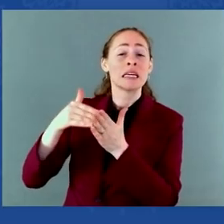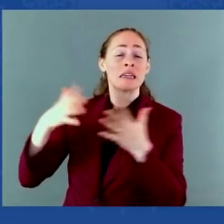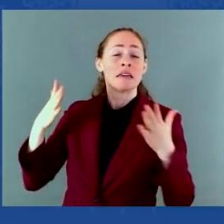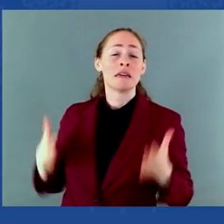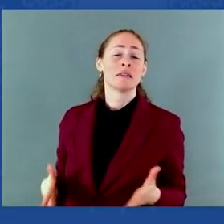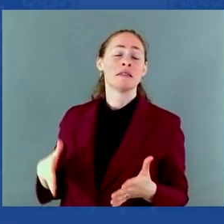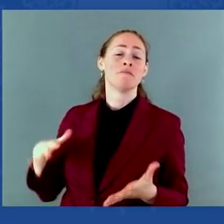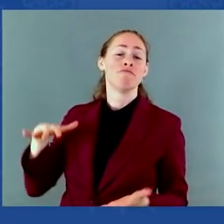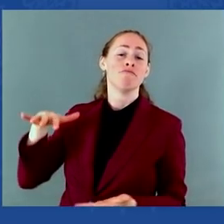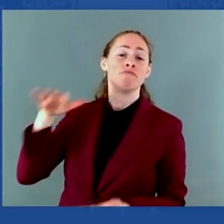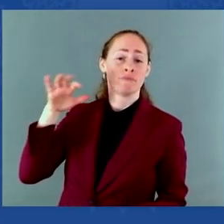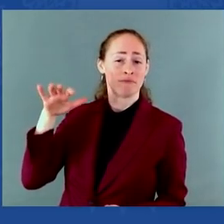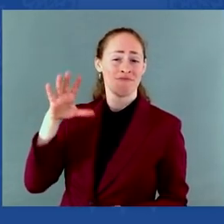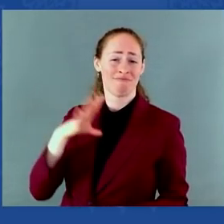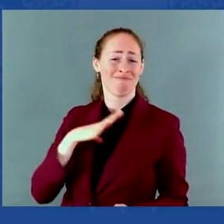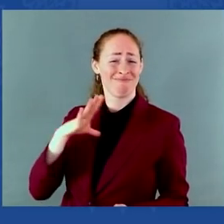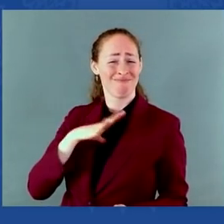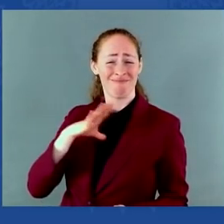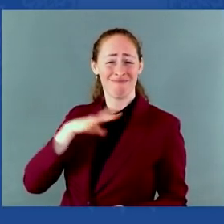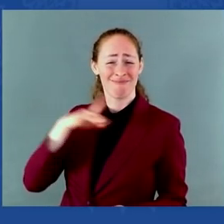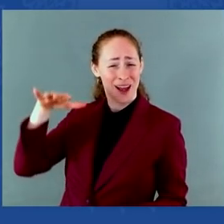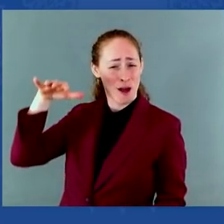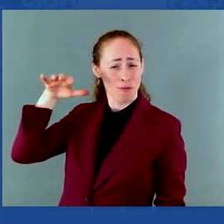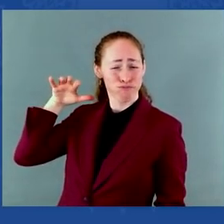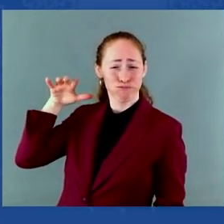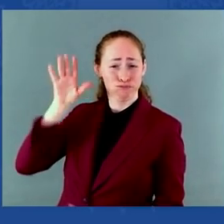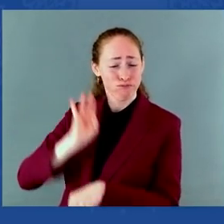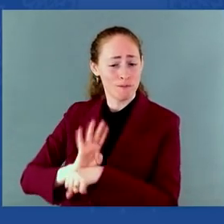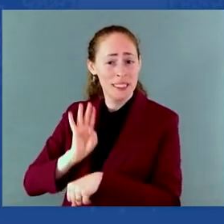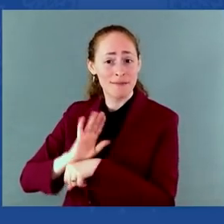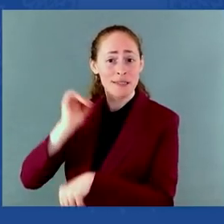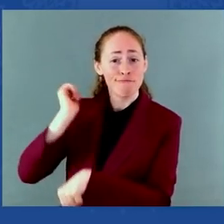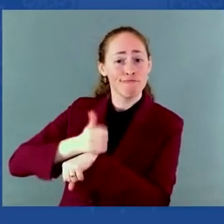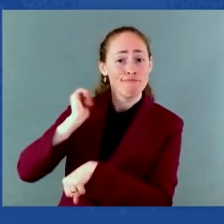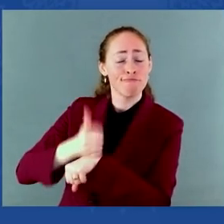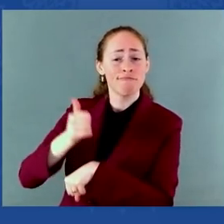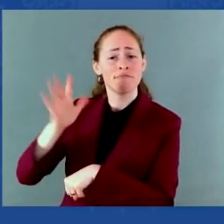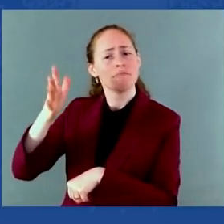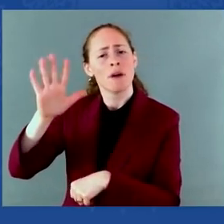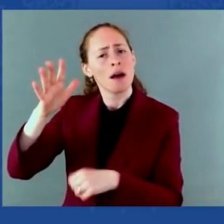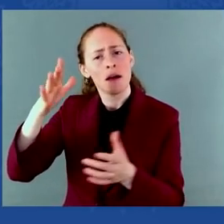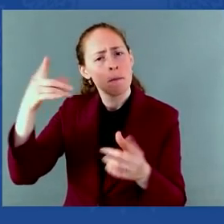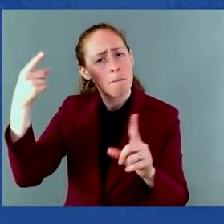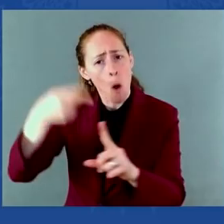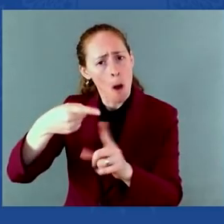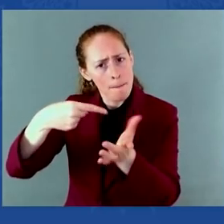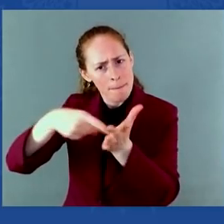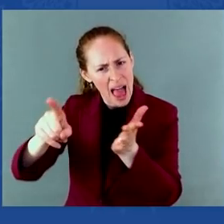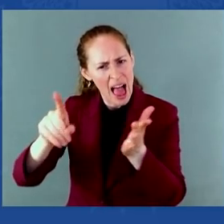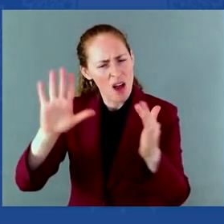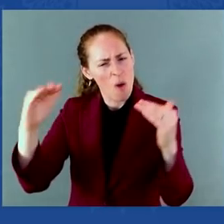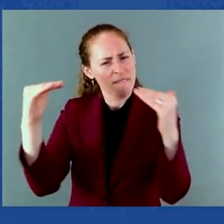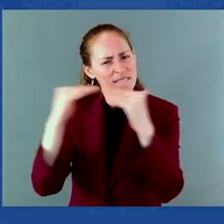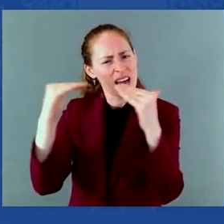That's great. Good for you. But pay your fair share. Four hundred corporations --